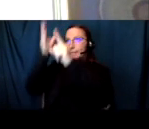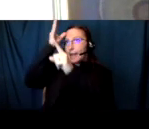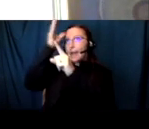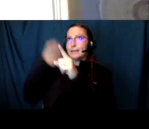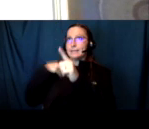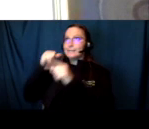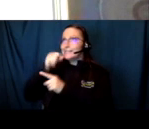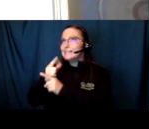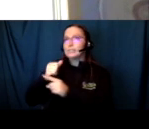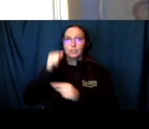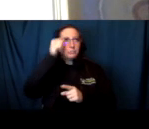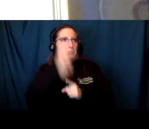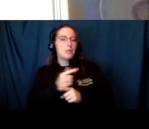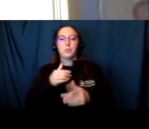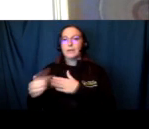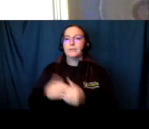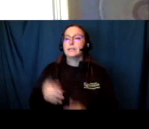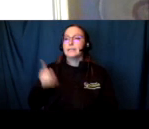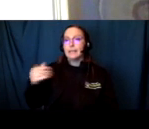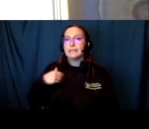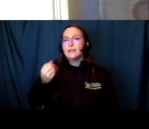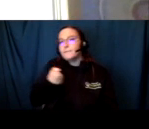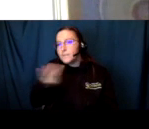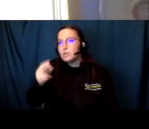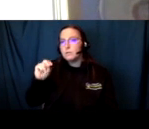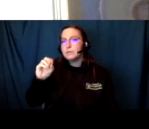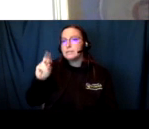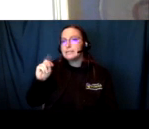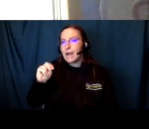nouns and some a few adjectives that are age appropriate.